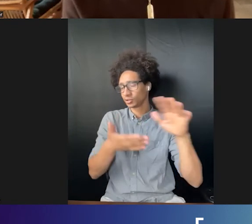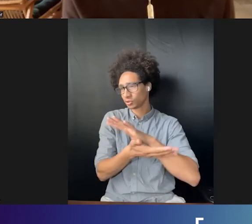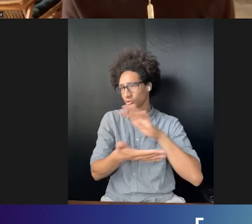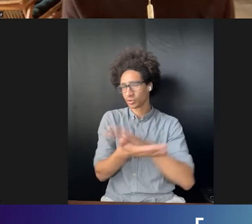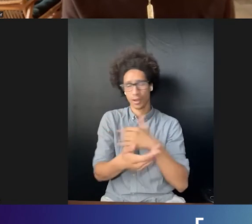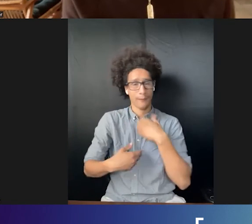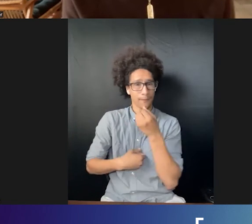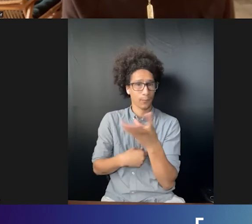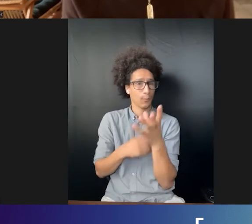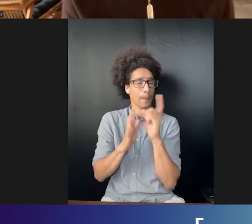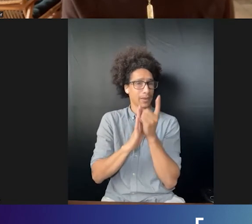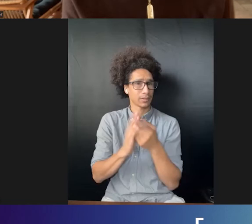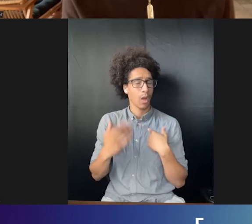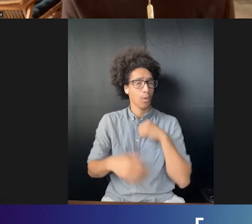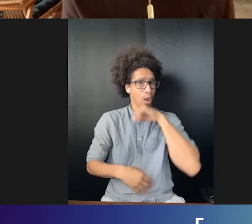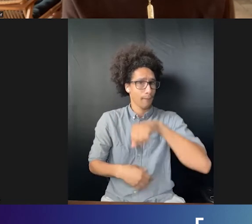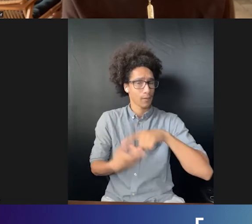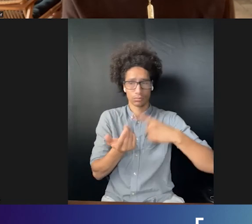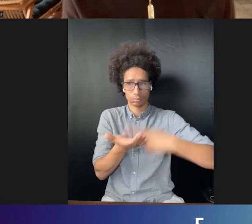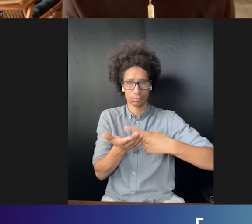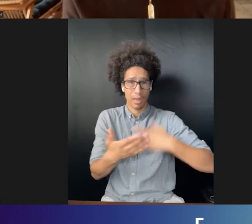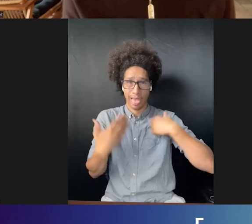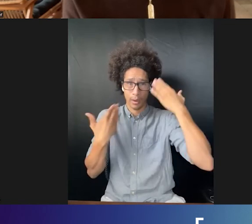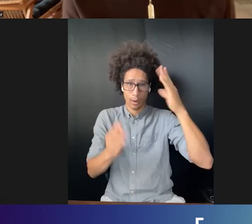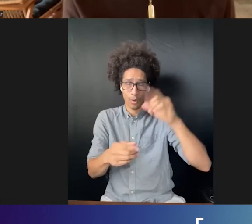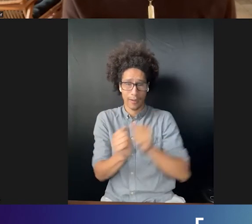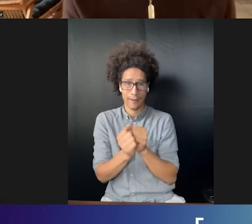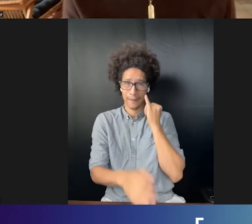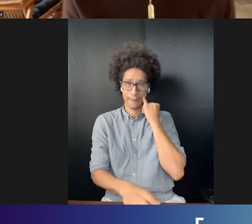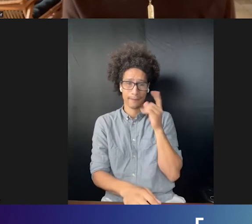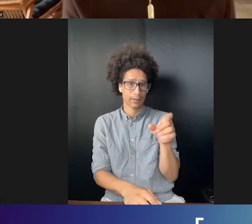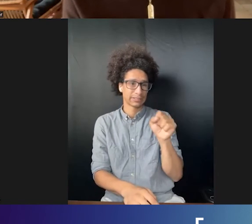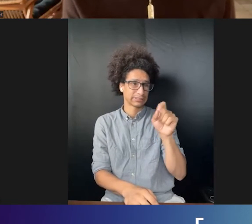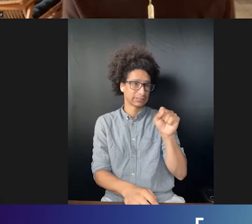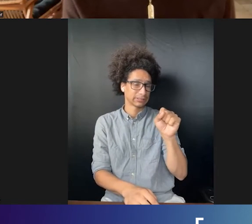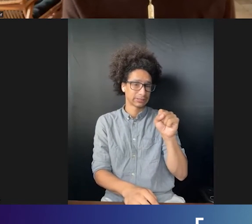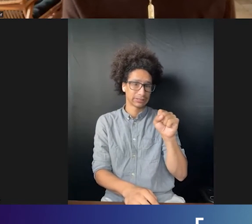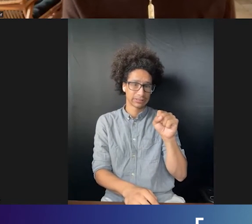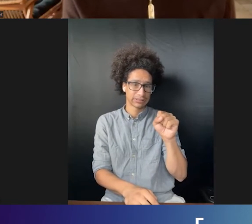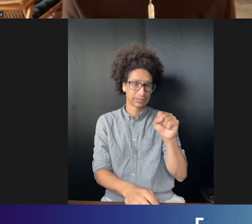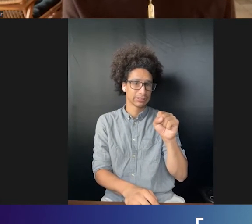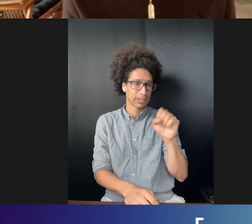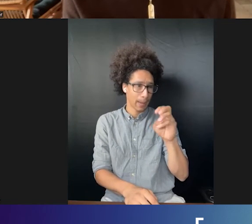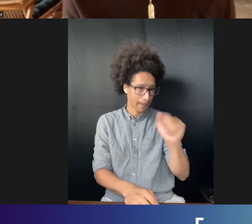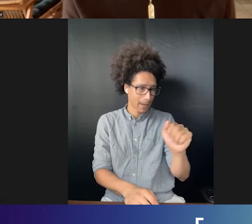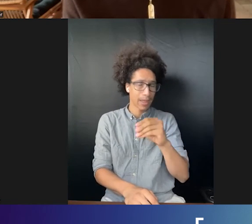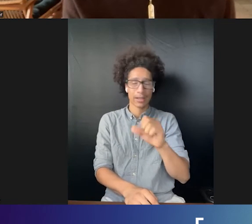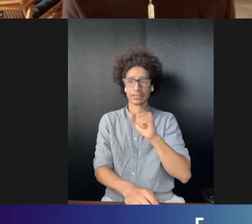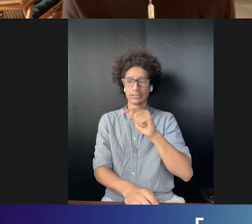And I don't know Stephen and I have you have experience with aggregators, but I think, okay, so let's go through that distinction